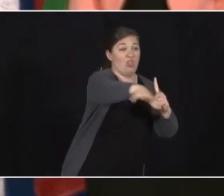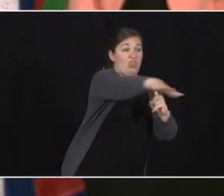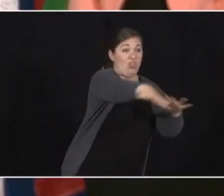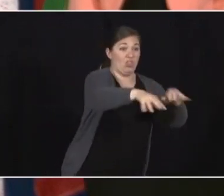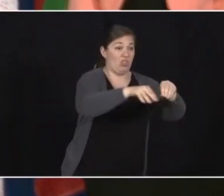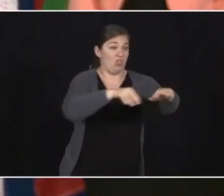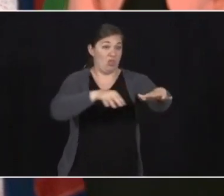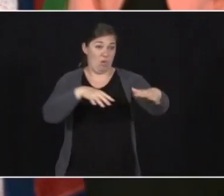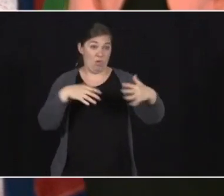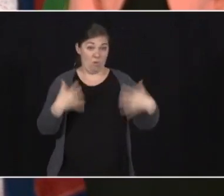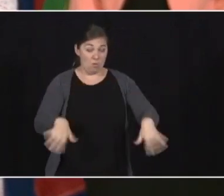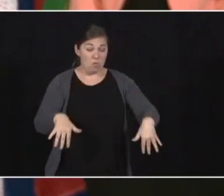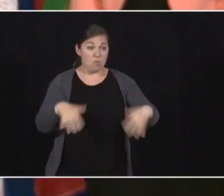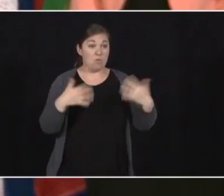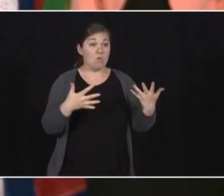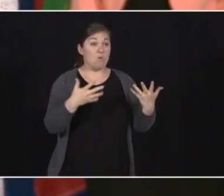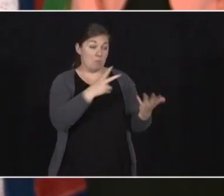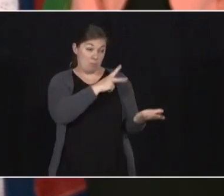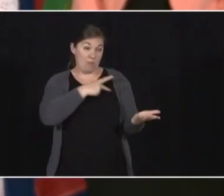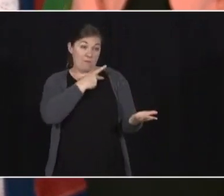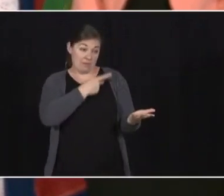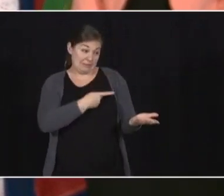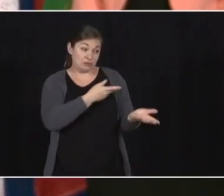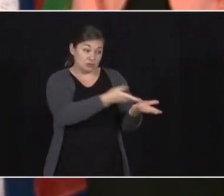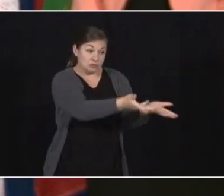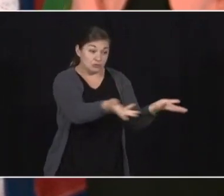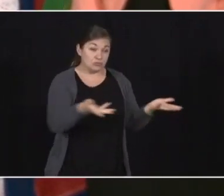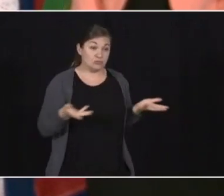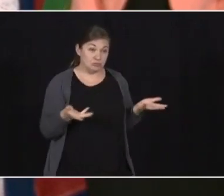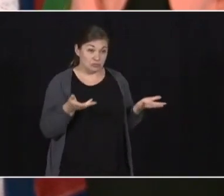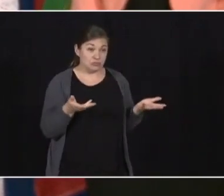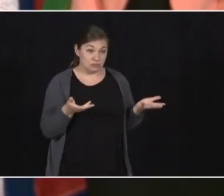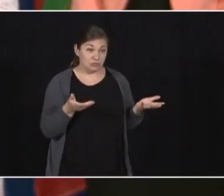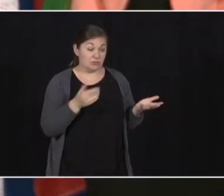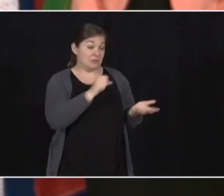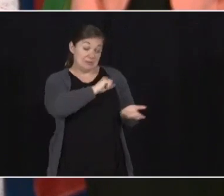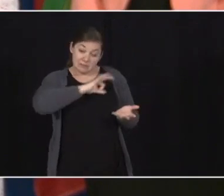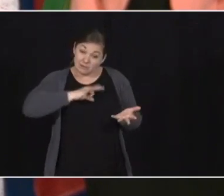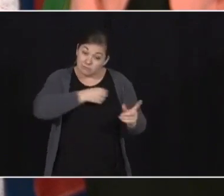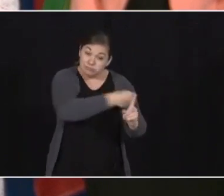did it affect the patient's it affected the workers and a lot of workers were shared to